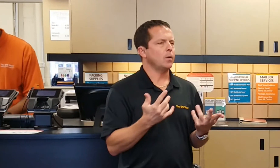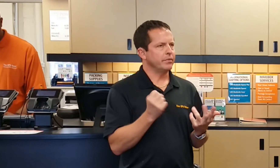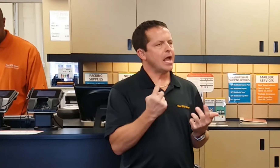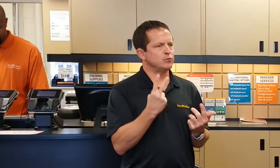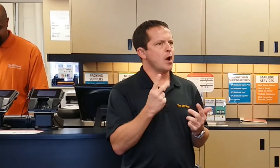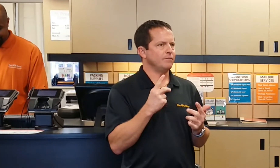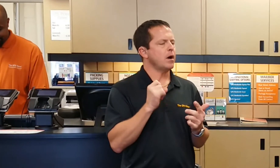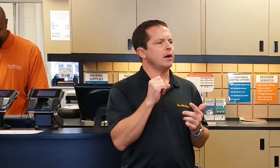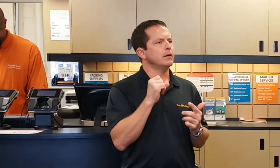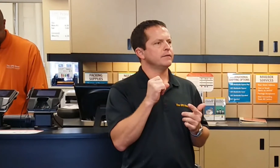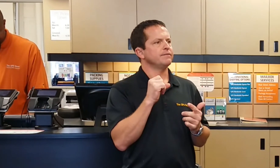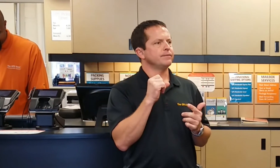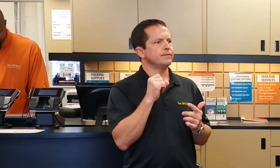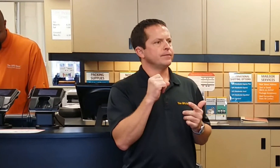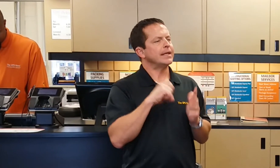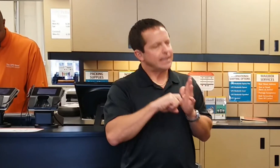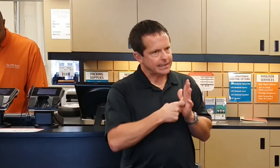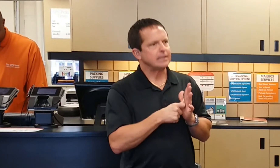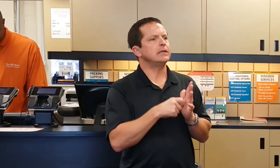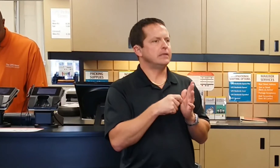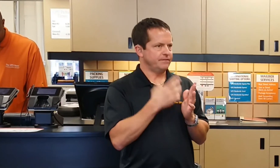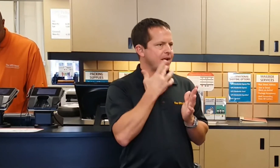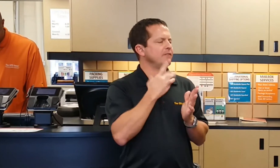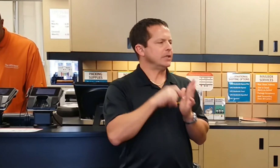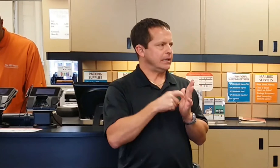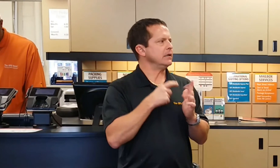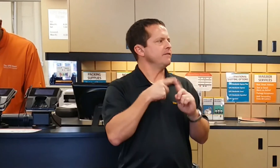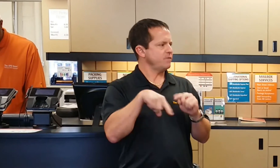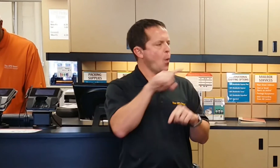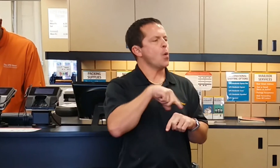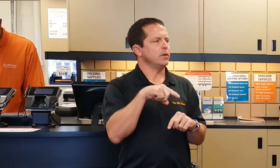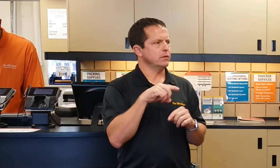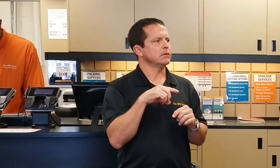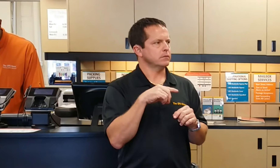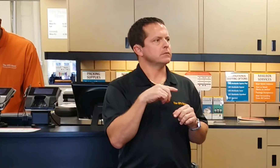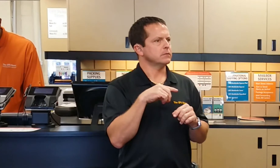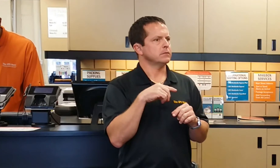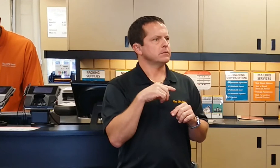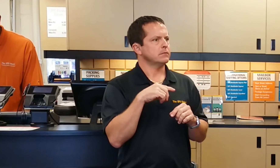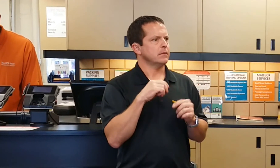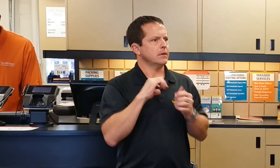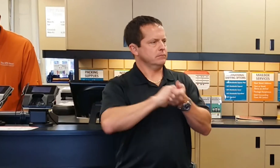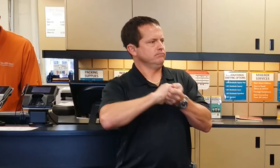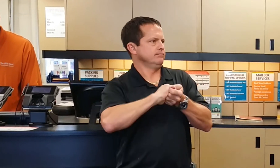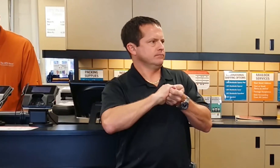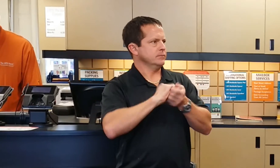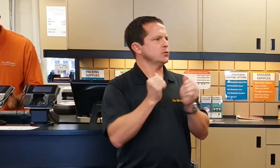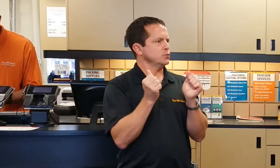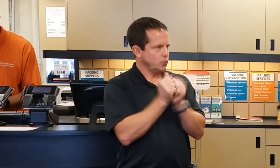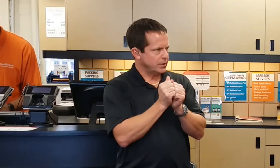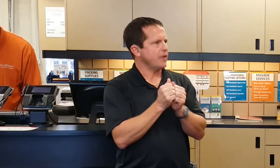So I feel the key is that we we all have a good connection together.